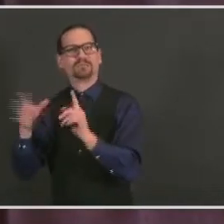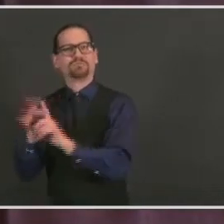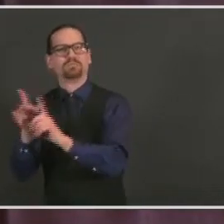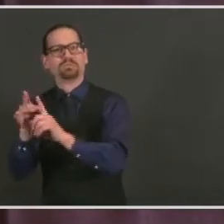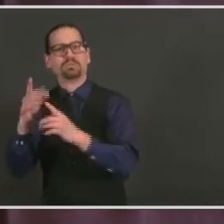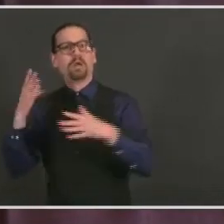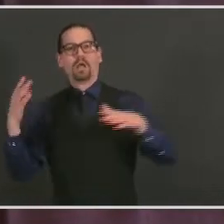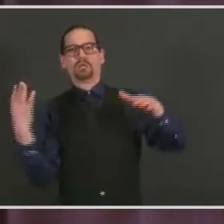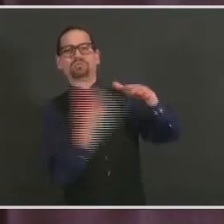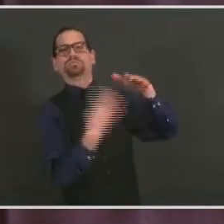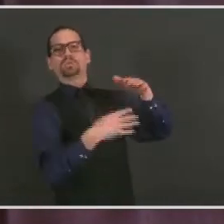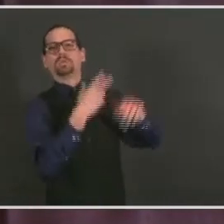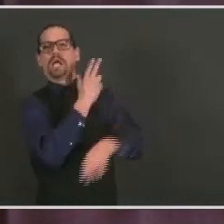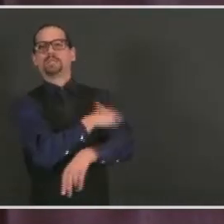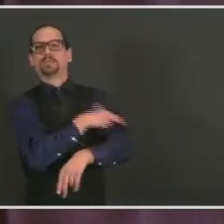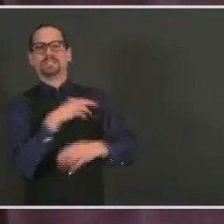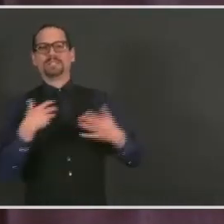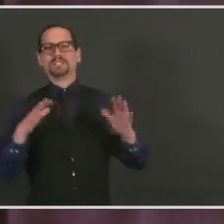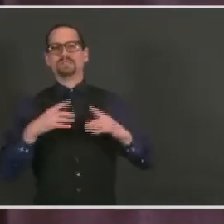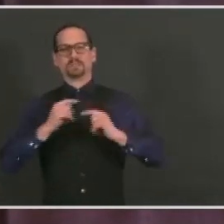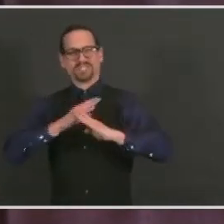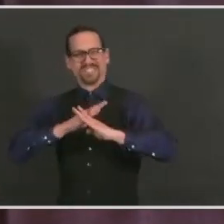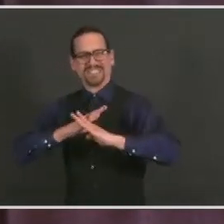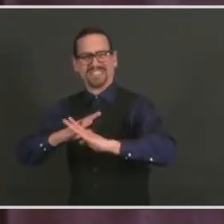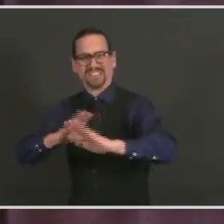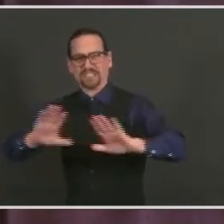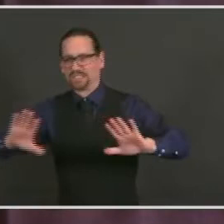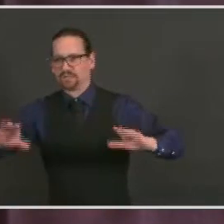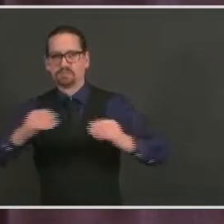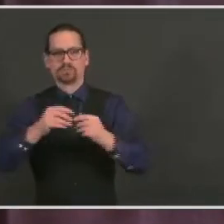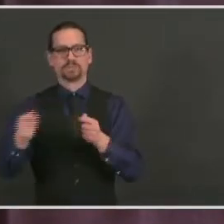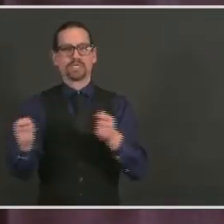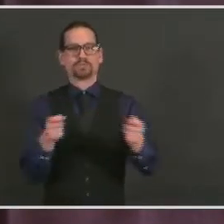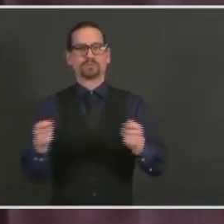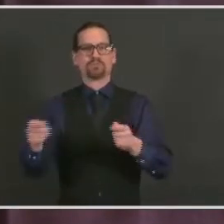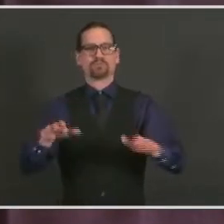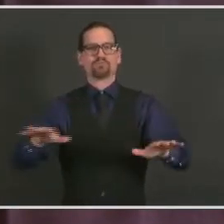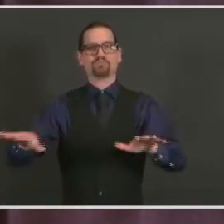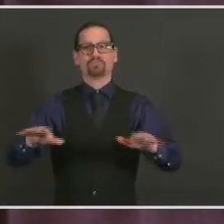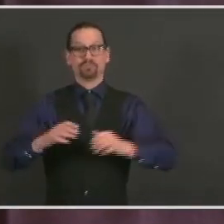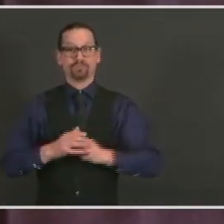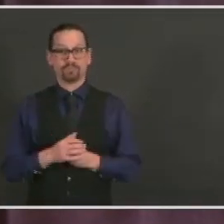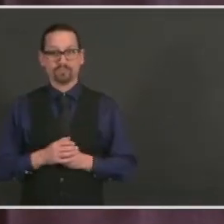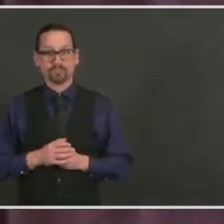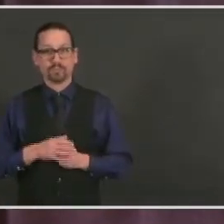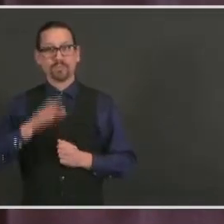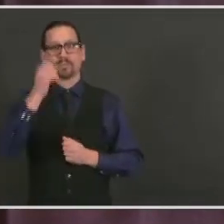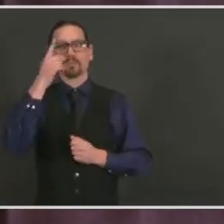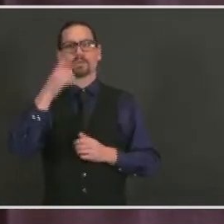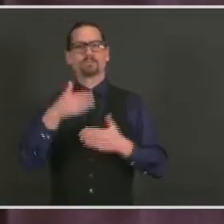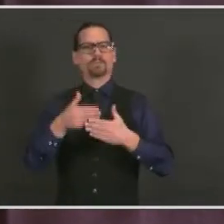OUT OF THE HOSPITAL AND TO KEEP THEM ALIVE. BEFORE WRAPPING UP AND HANDING IT OFF